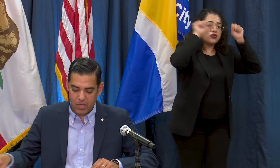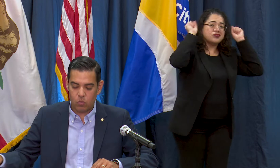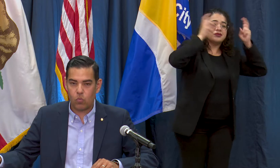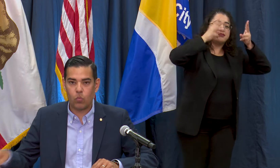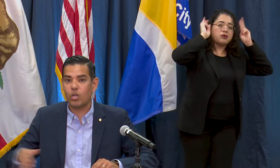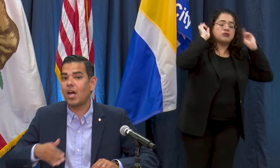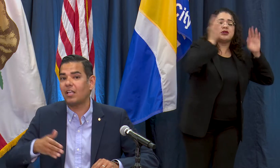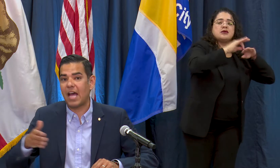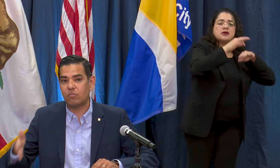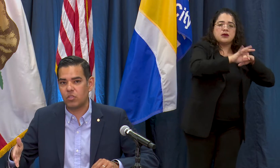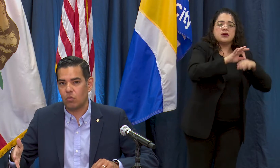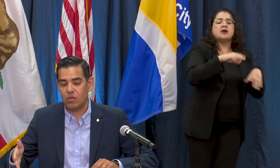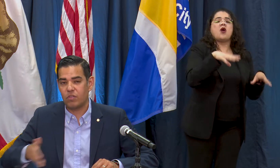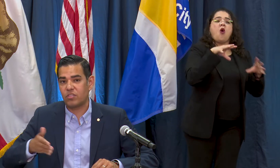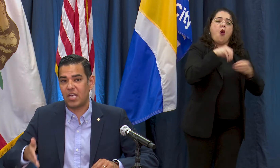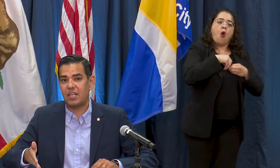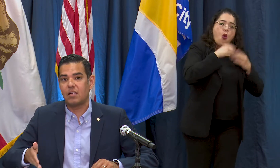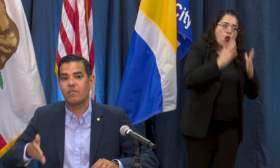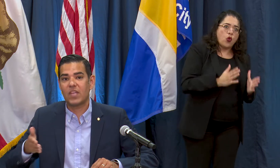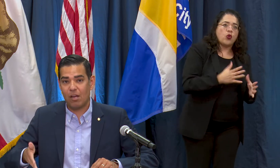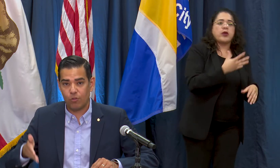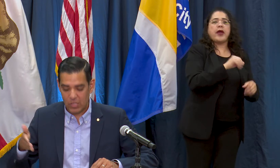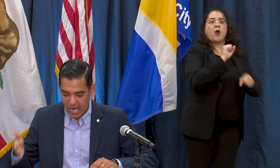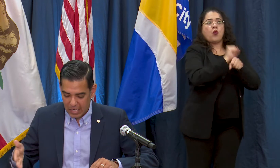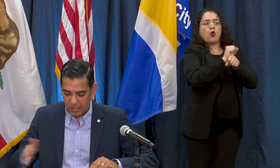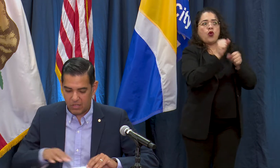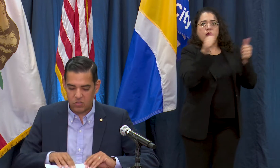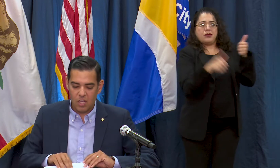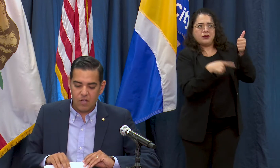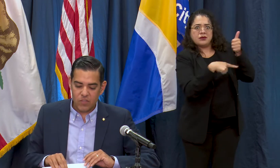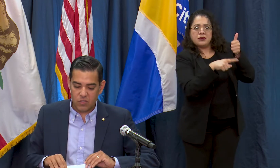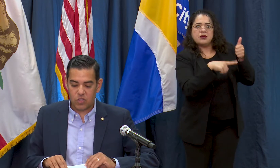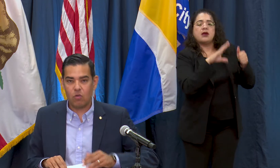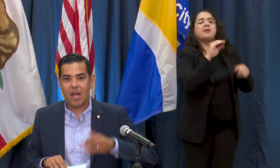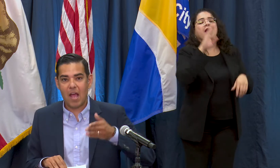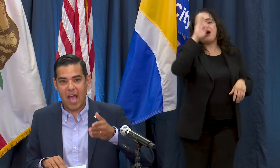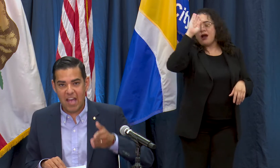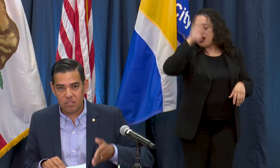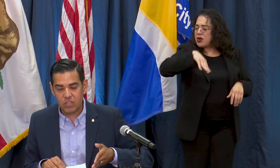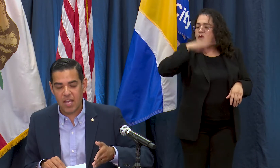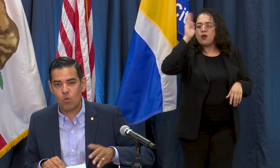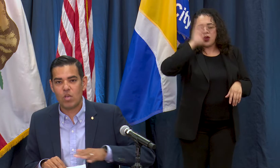we're not allowed to under the state health guidelines and so as of today we